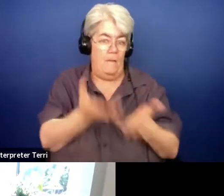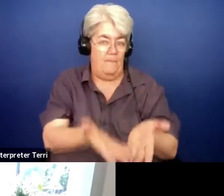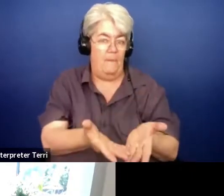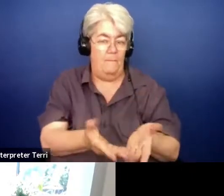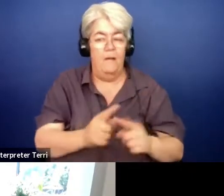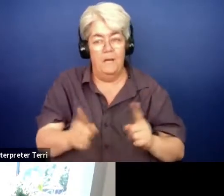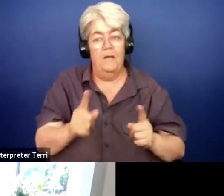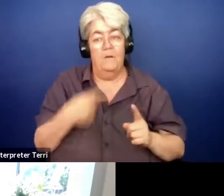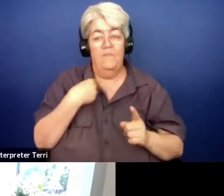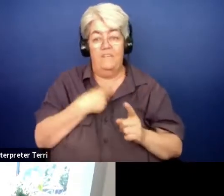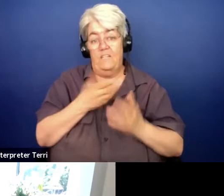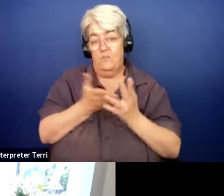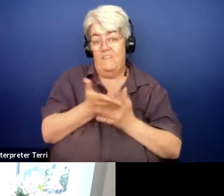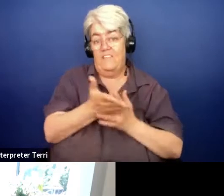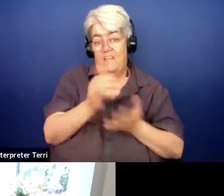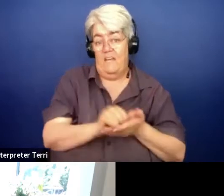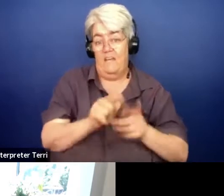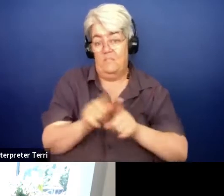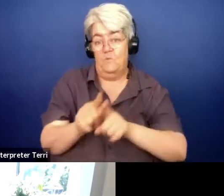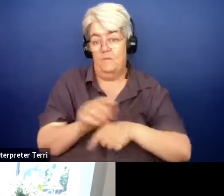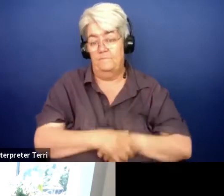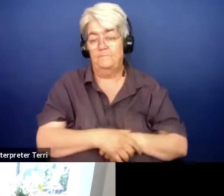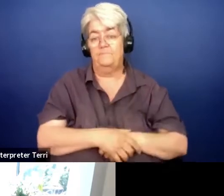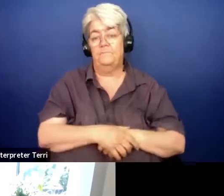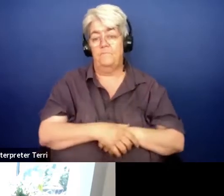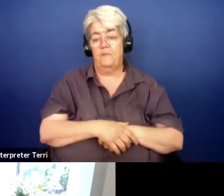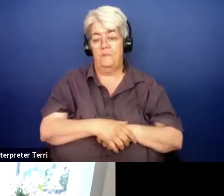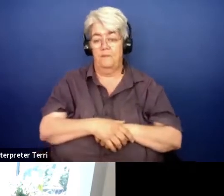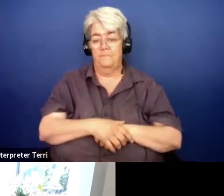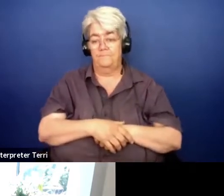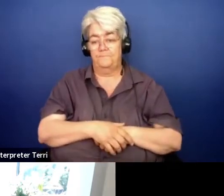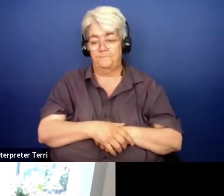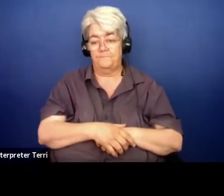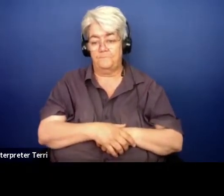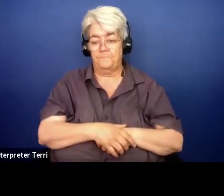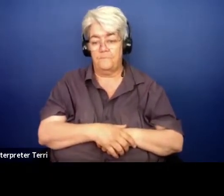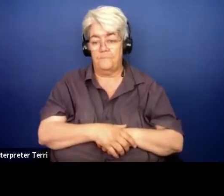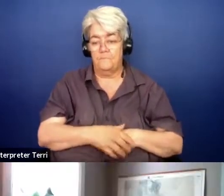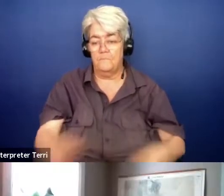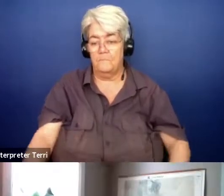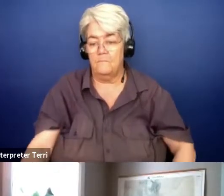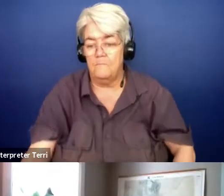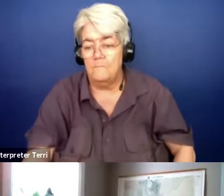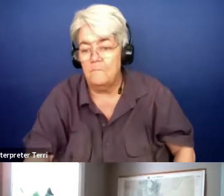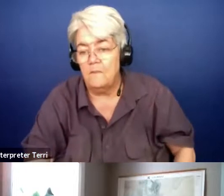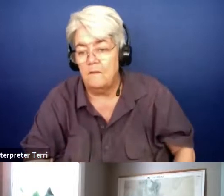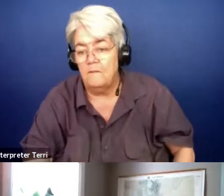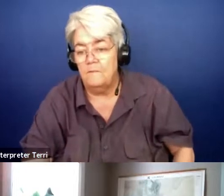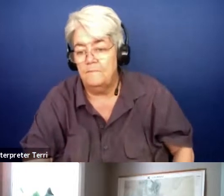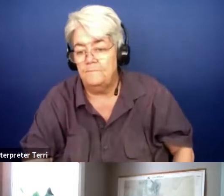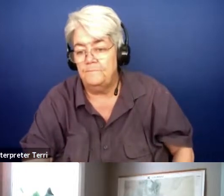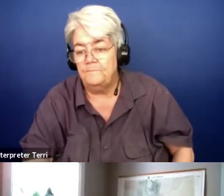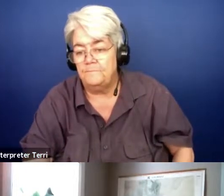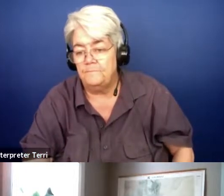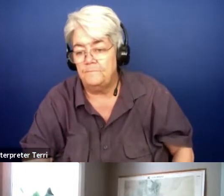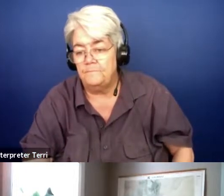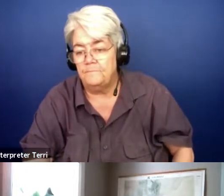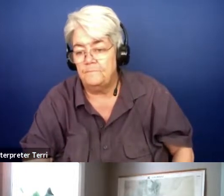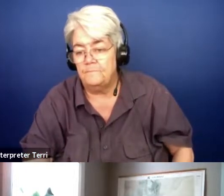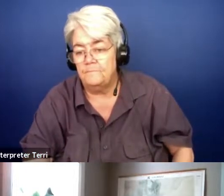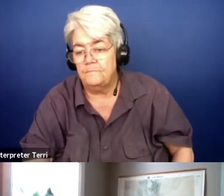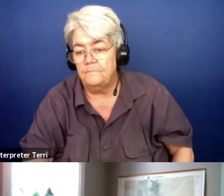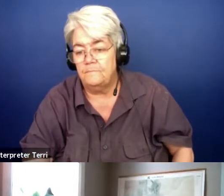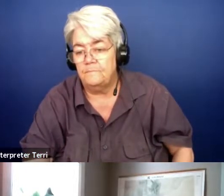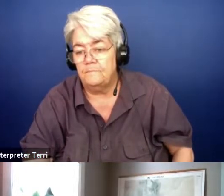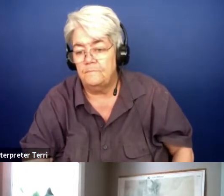we've had to navigate as well.